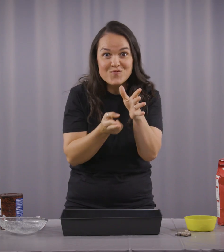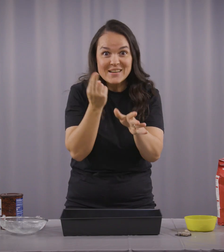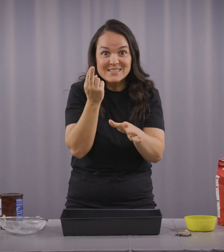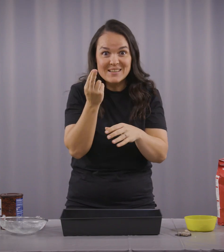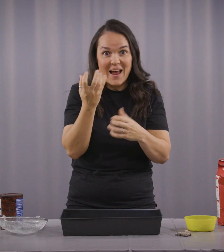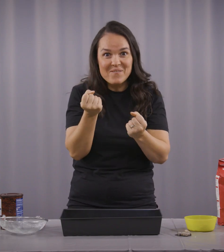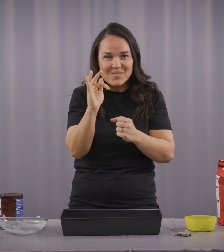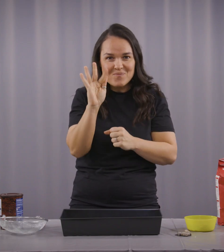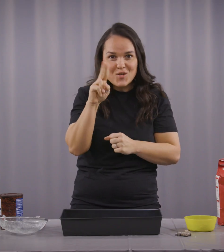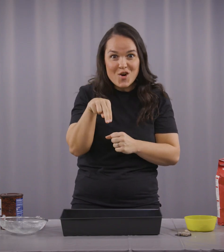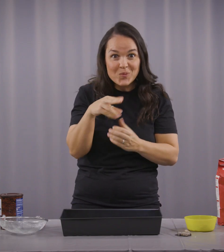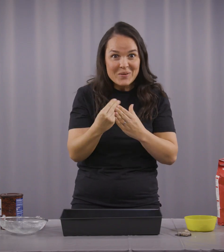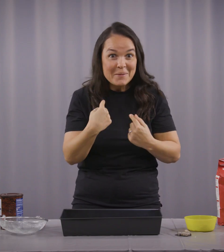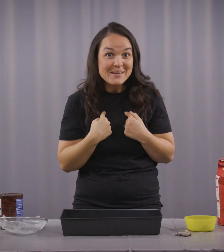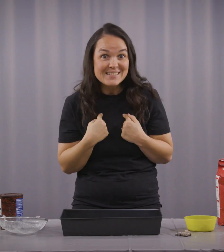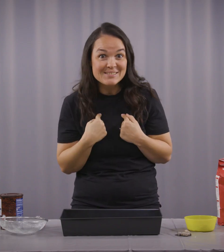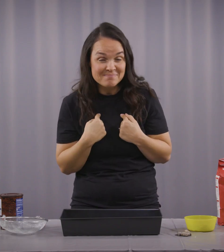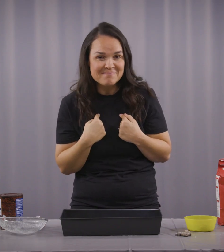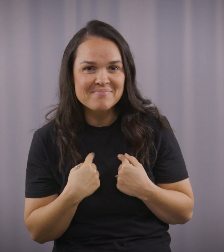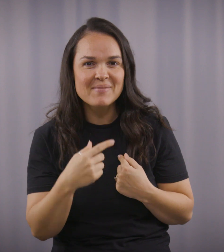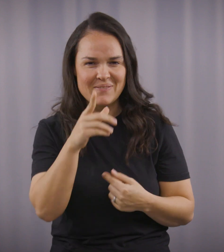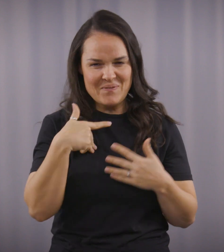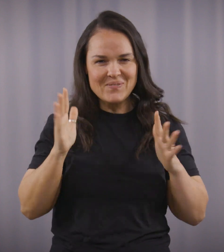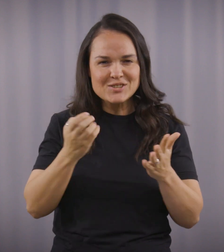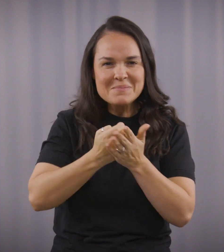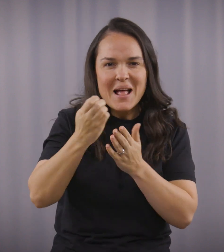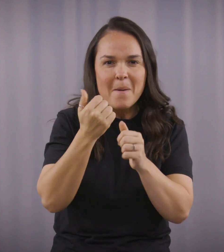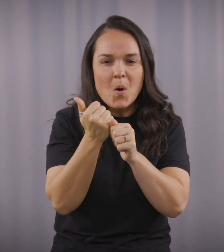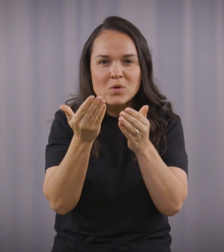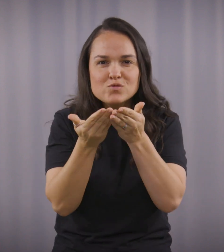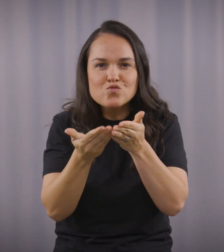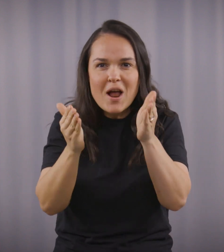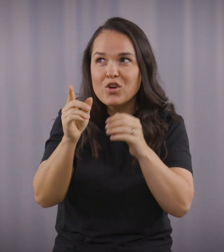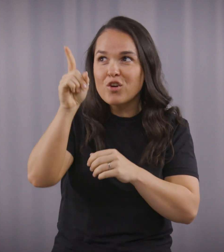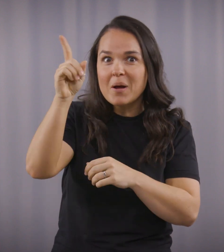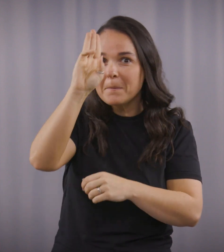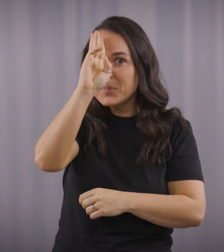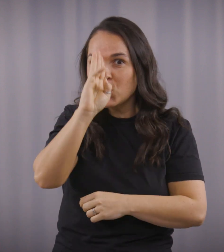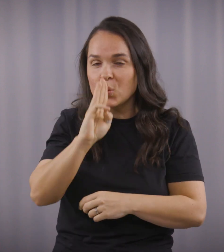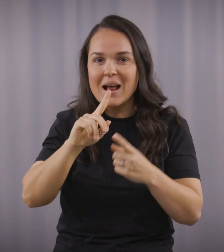Okay, ready for a bit of fun? We've heard about the craters on the Moon and the Earth.